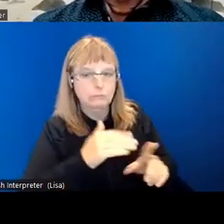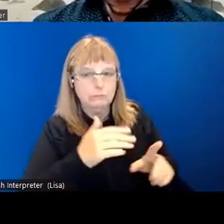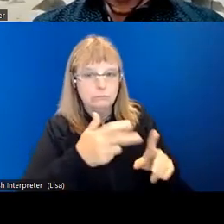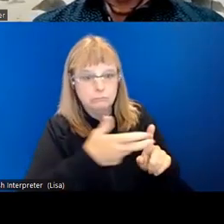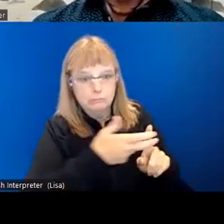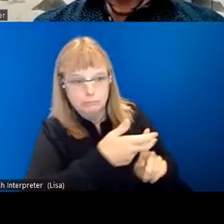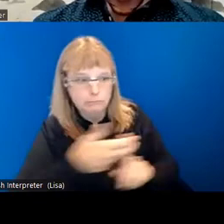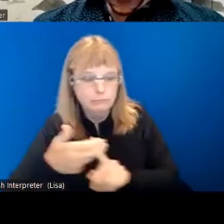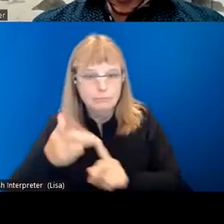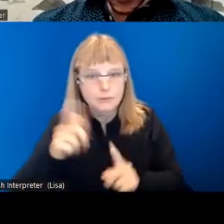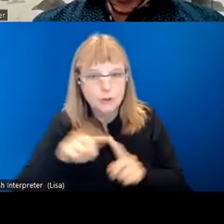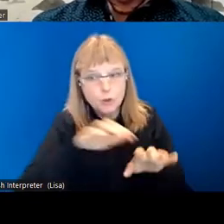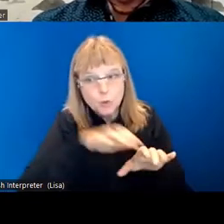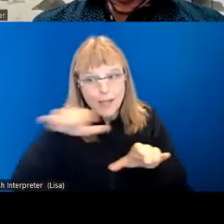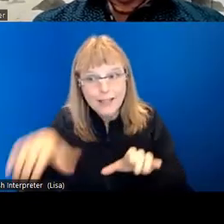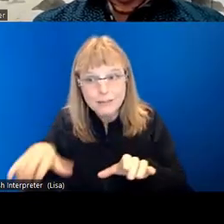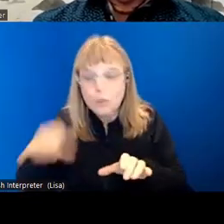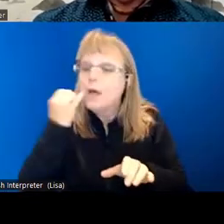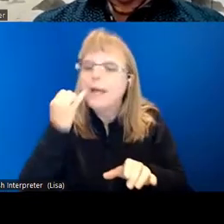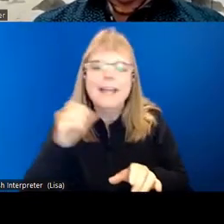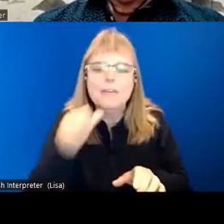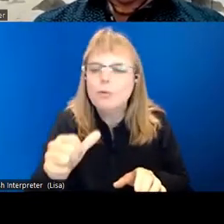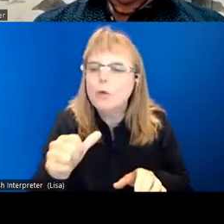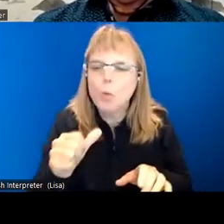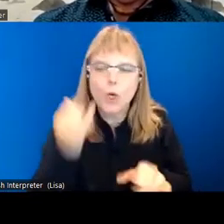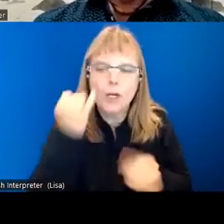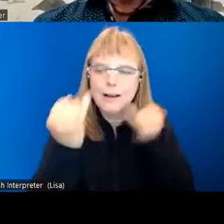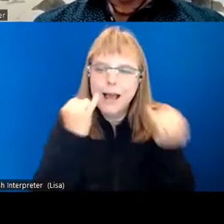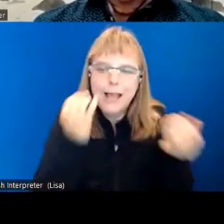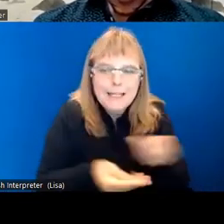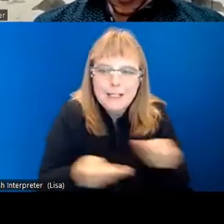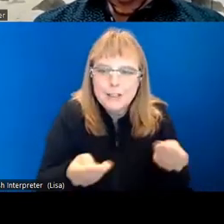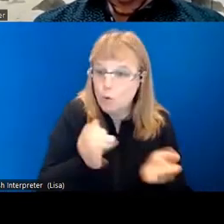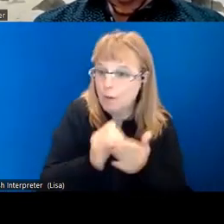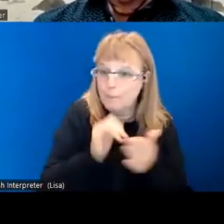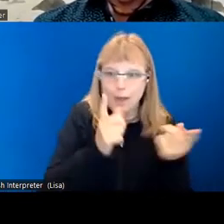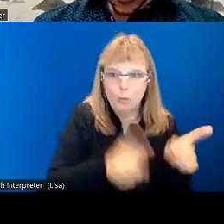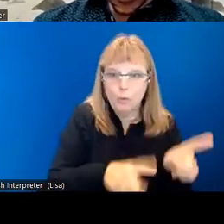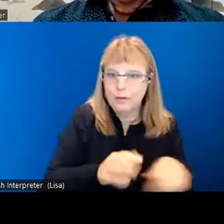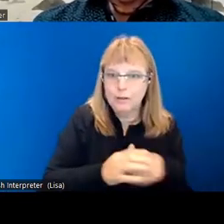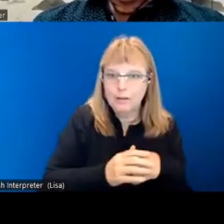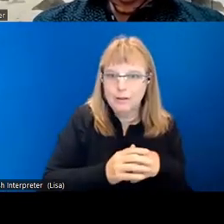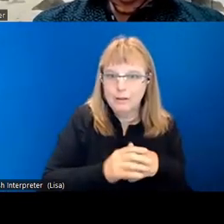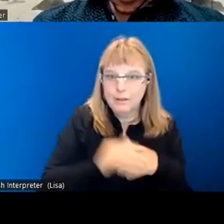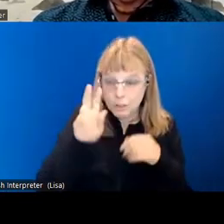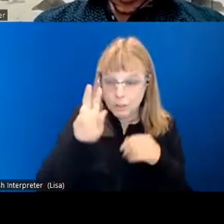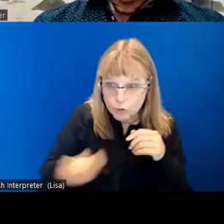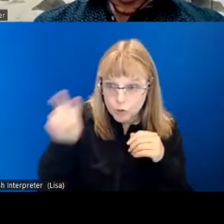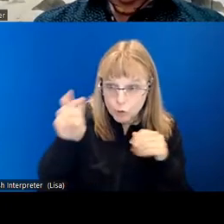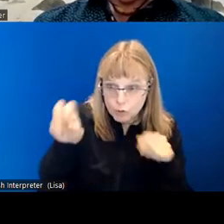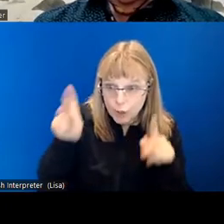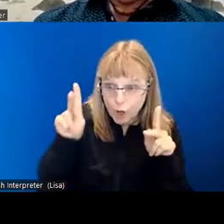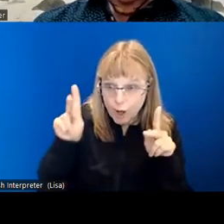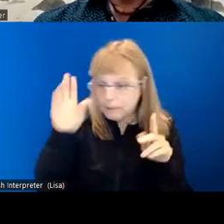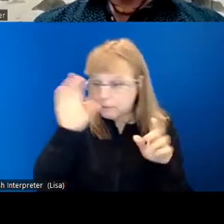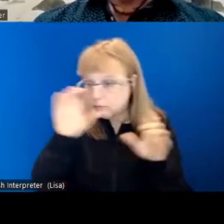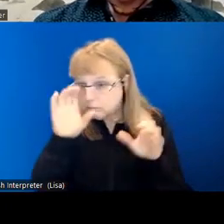And if we hadn't been at Idea Swap, that never would've happened. When I was looking for a touring opportunities, I would never would even have approached that presenter,